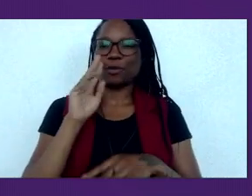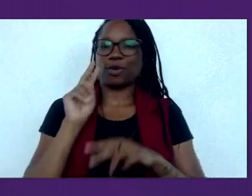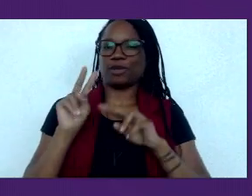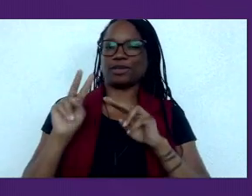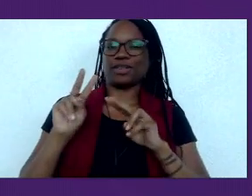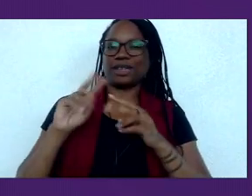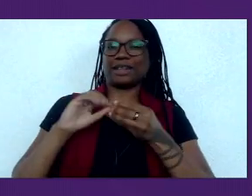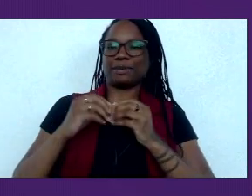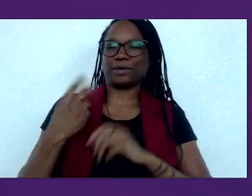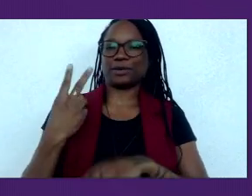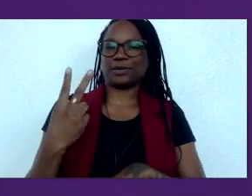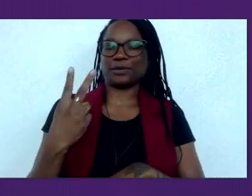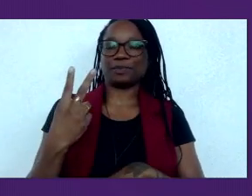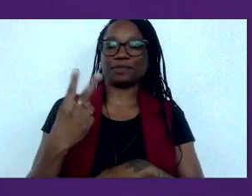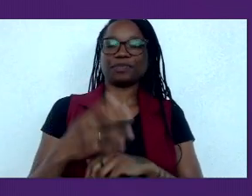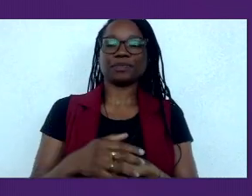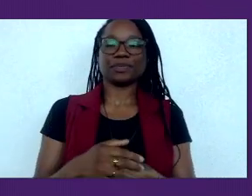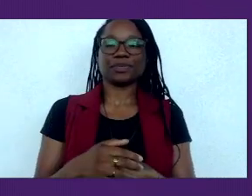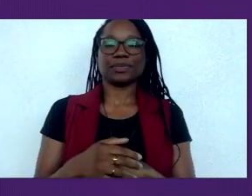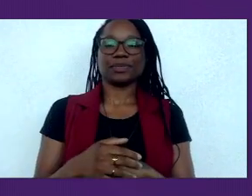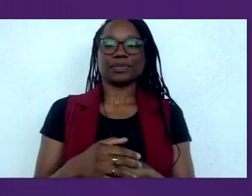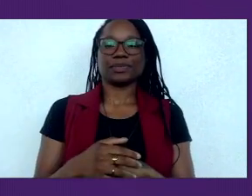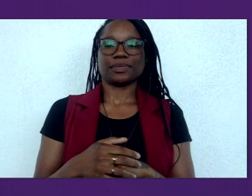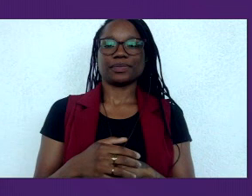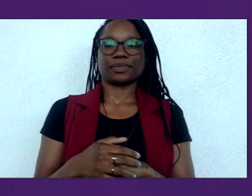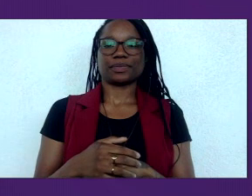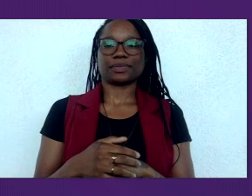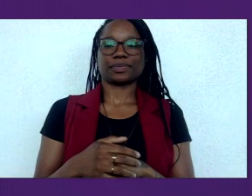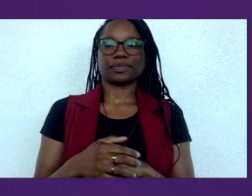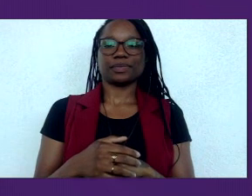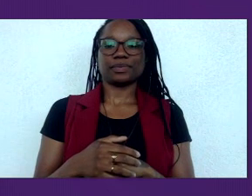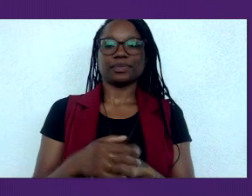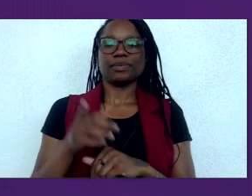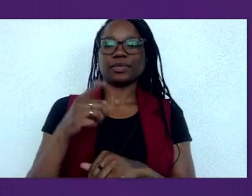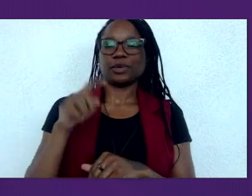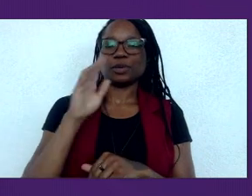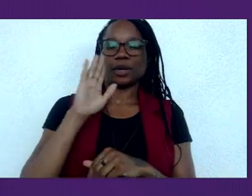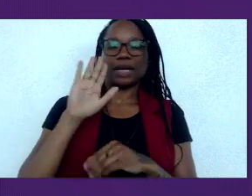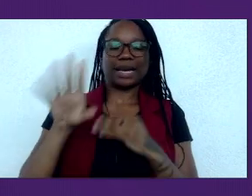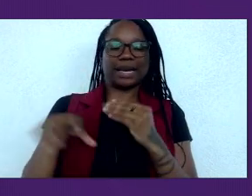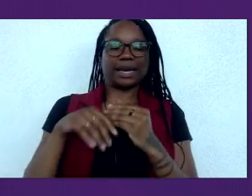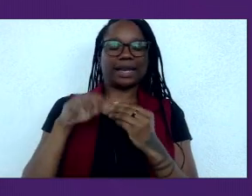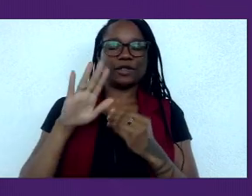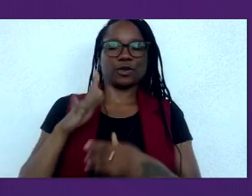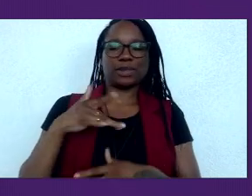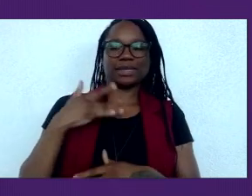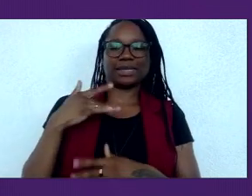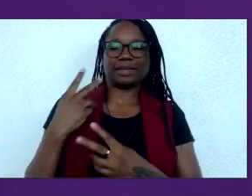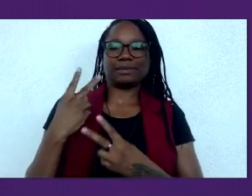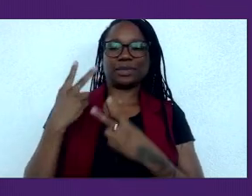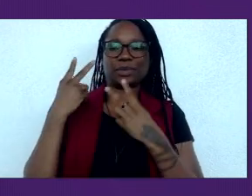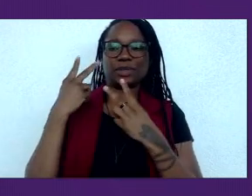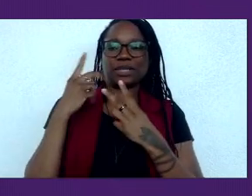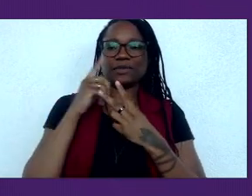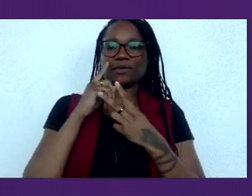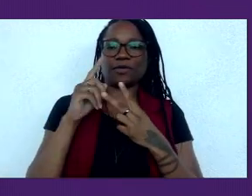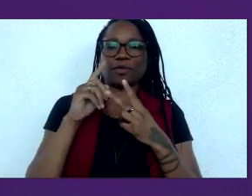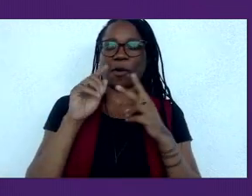So, you're going to add these sense memories to complete each line. So, you kind of have like